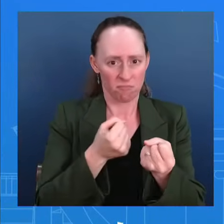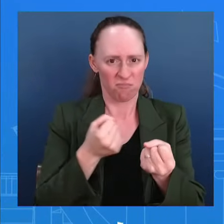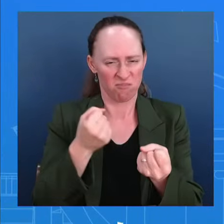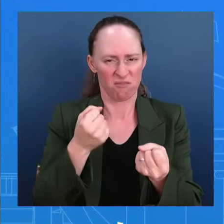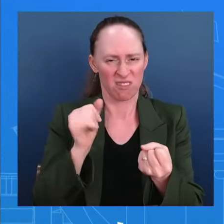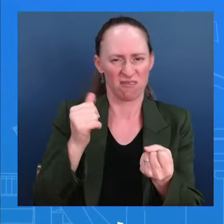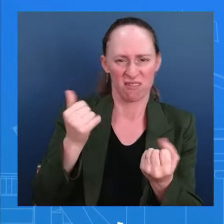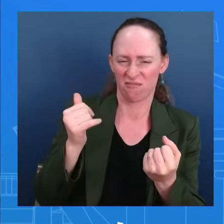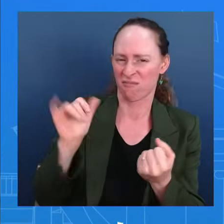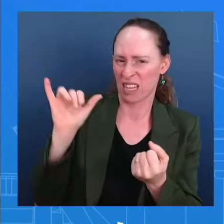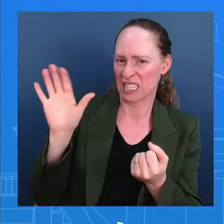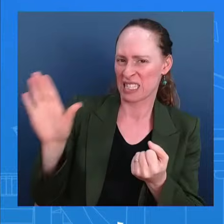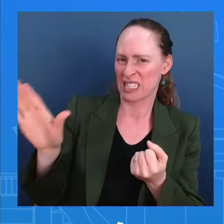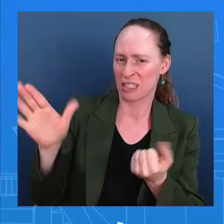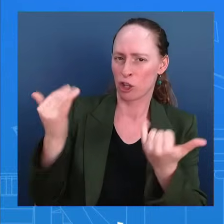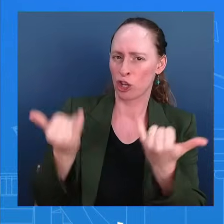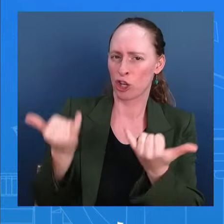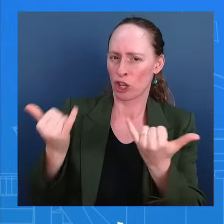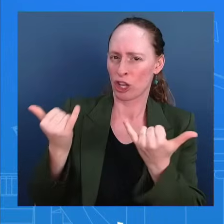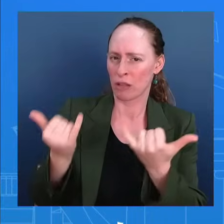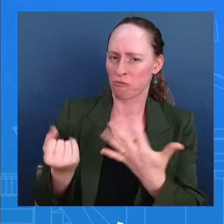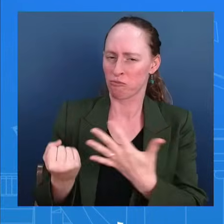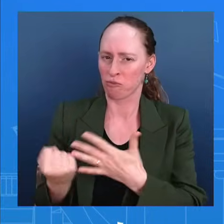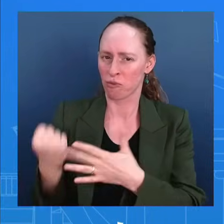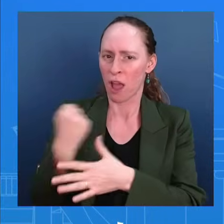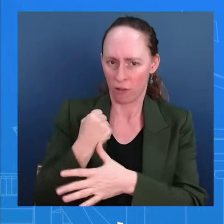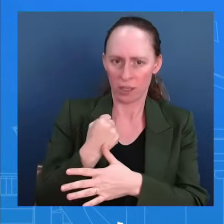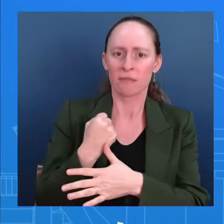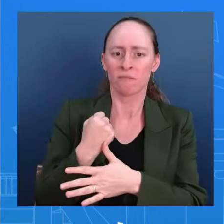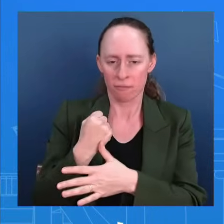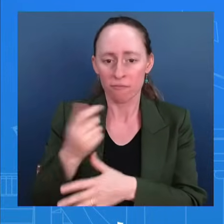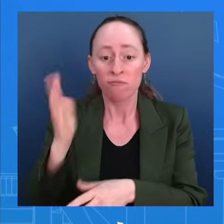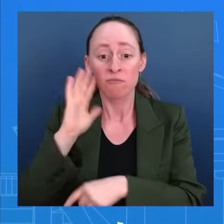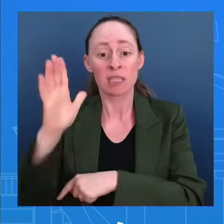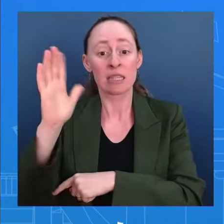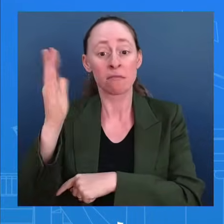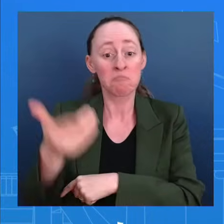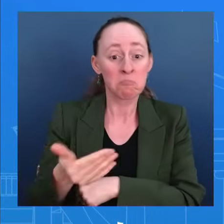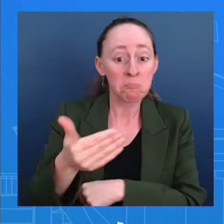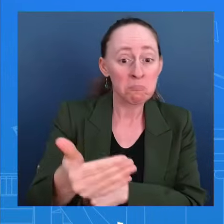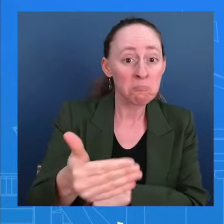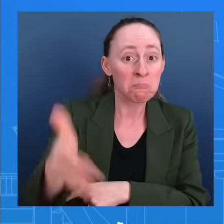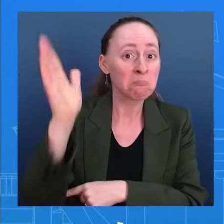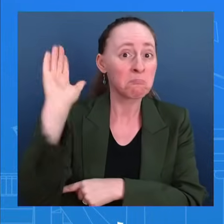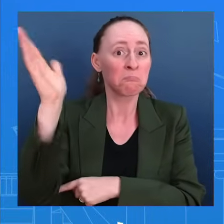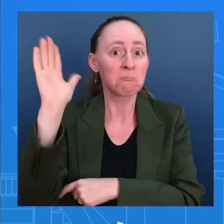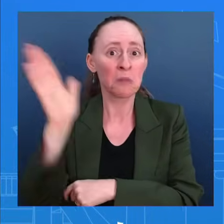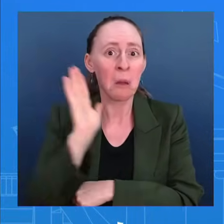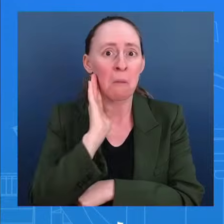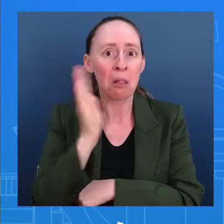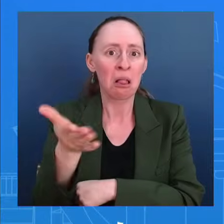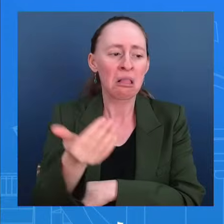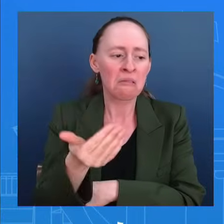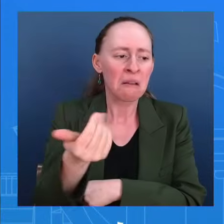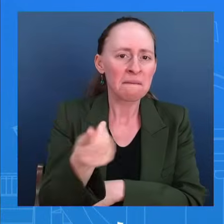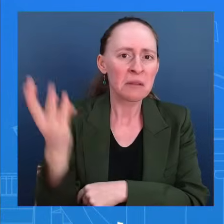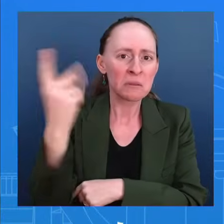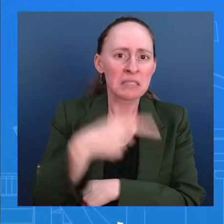I can guarantee you that -- over the next couple of days. But what we want to share very, very clearly with Floridians out there: